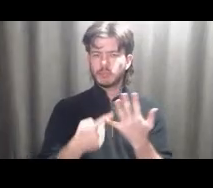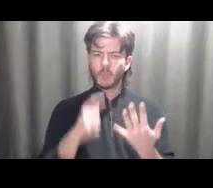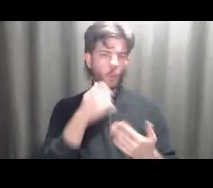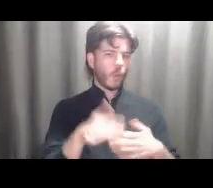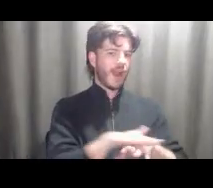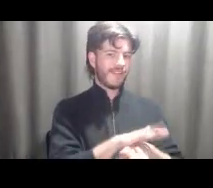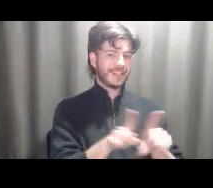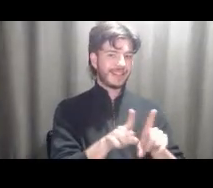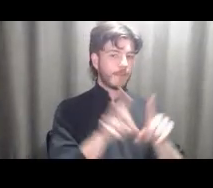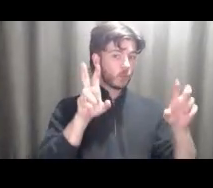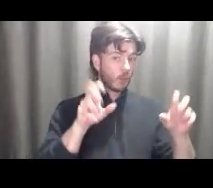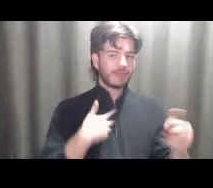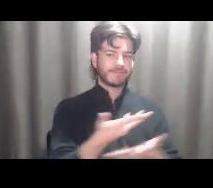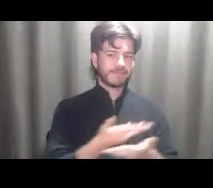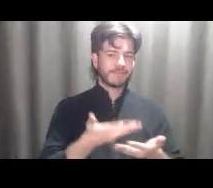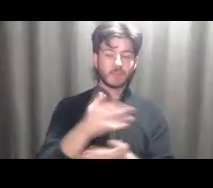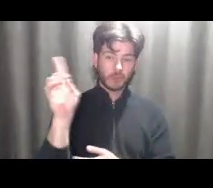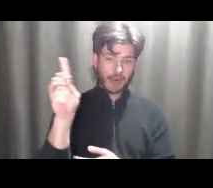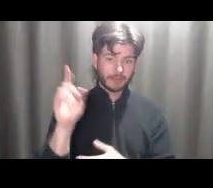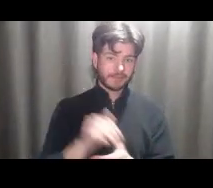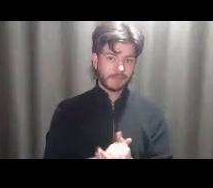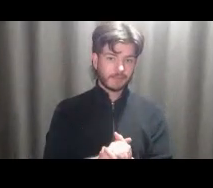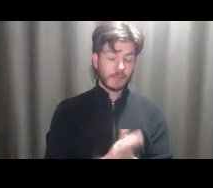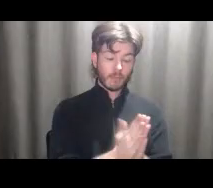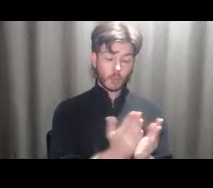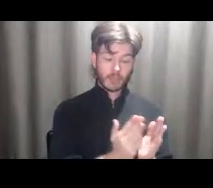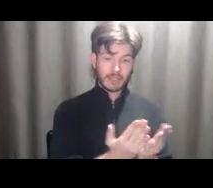These include booklets, fact sheets, and short guides.